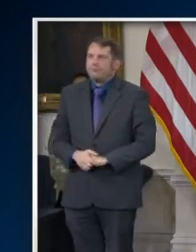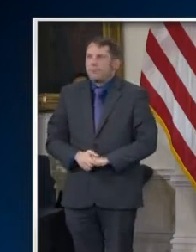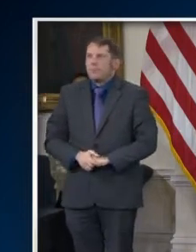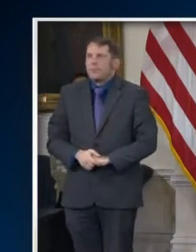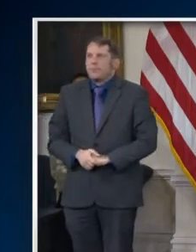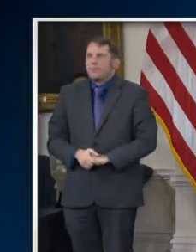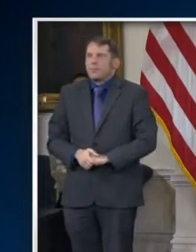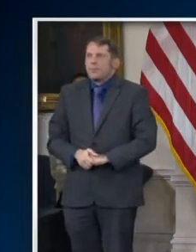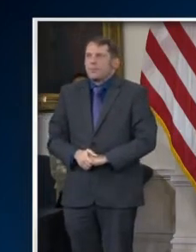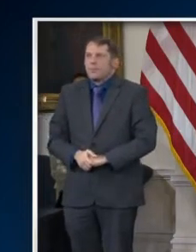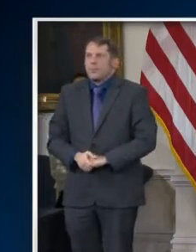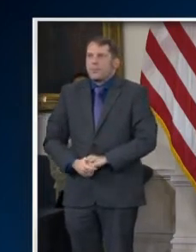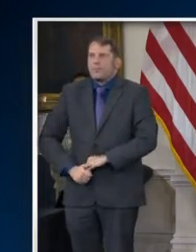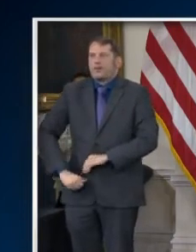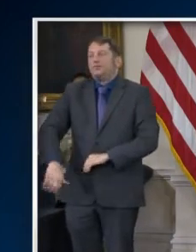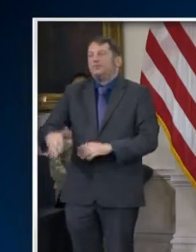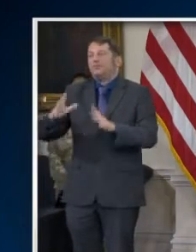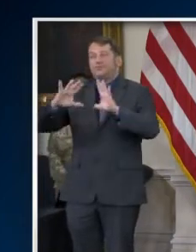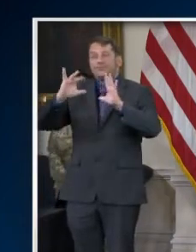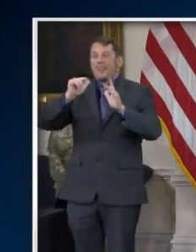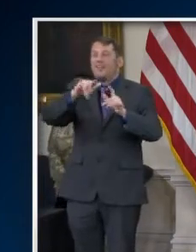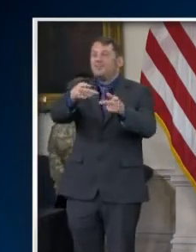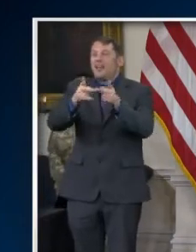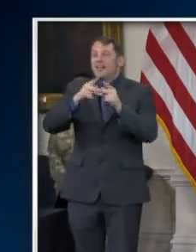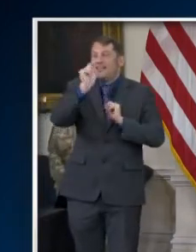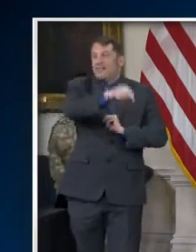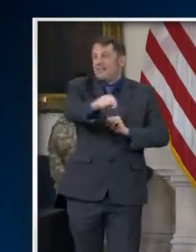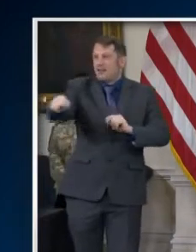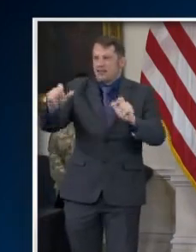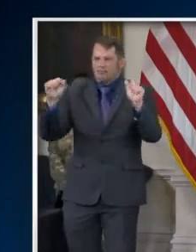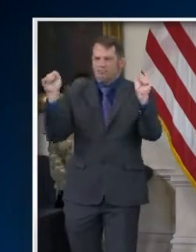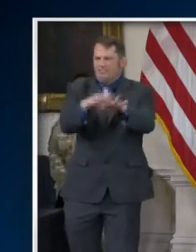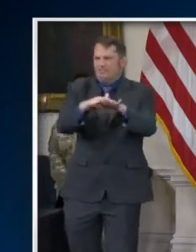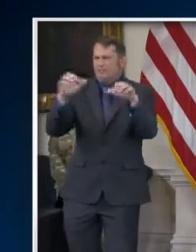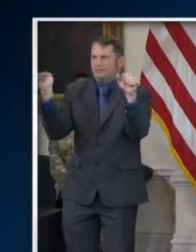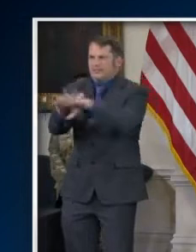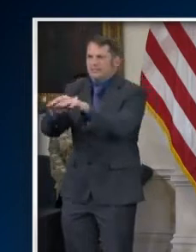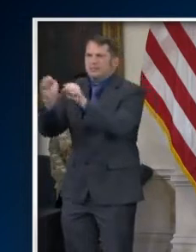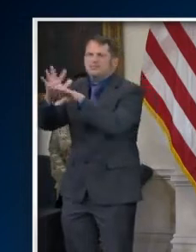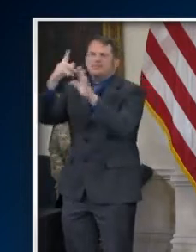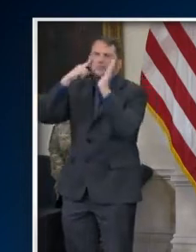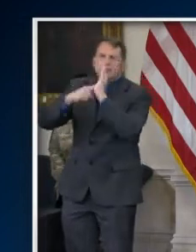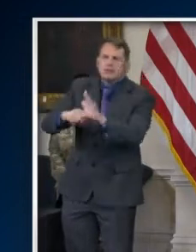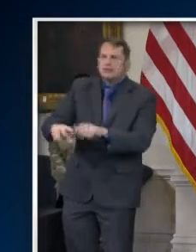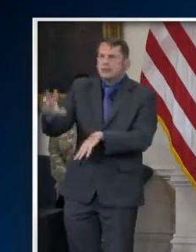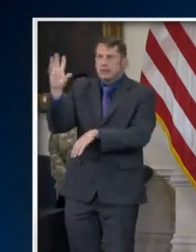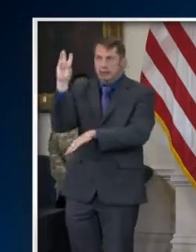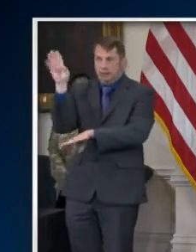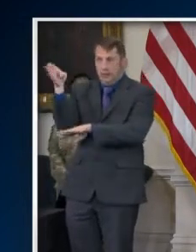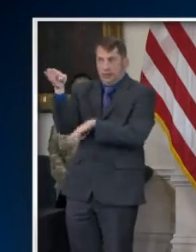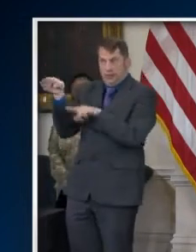EASTERN SHORE SITES. WE ARE HITTING SOME OF MILESTONES AT THE MASS